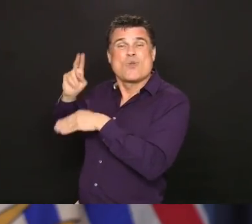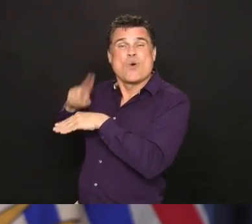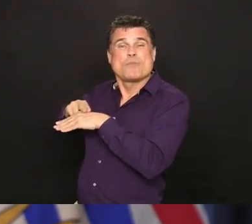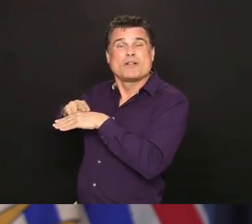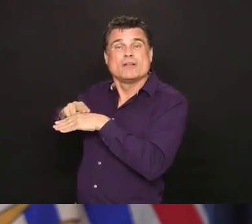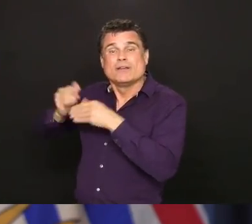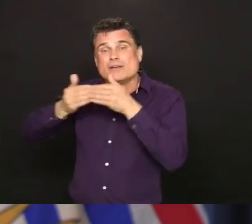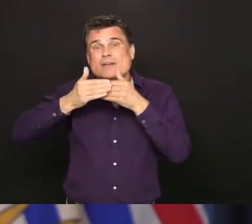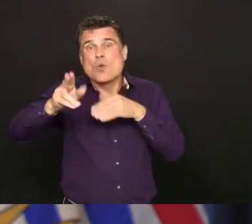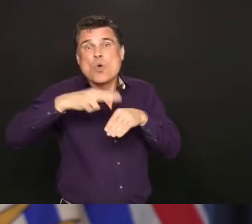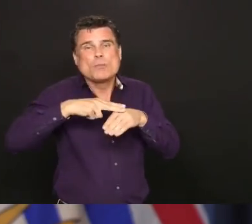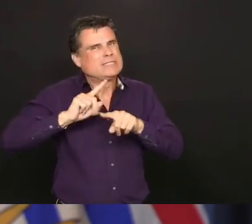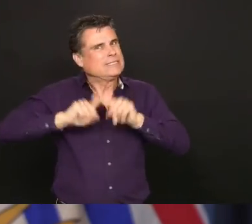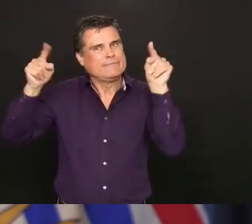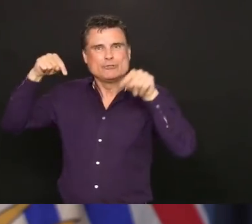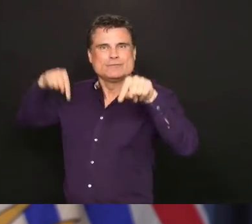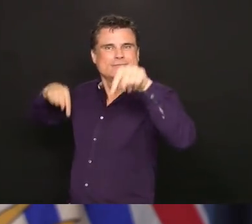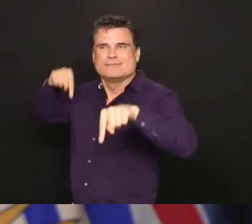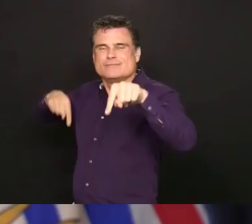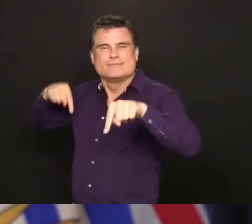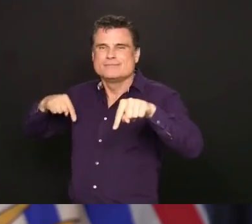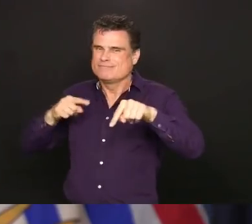staying safe.